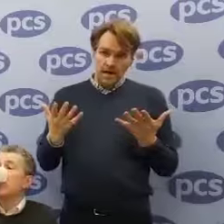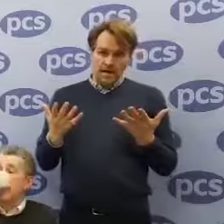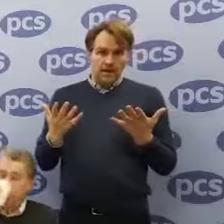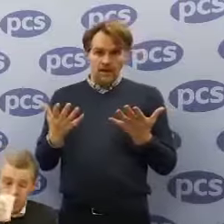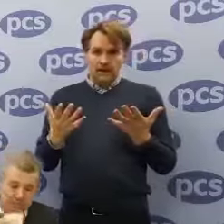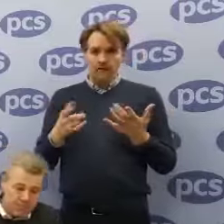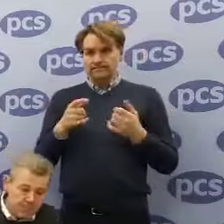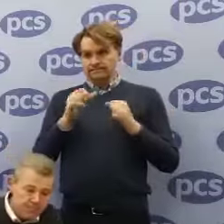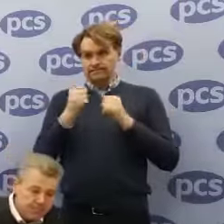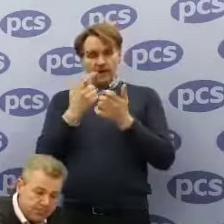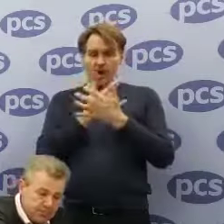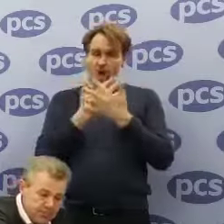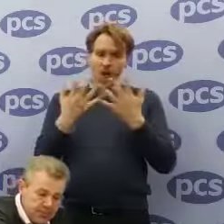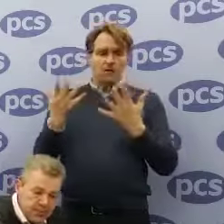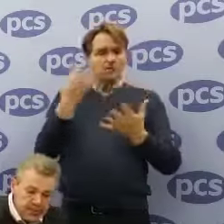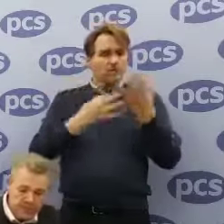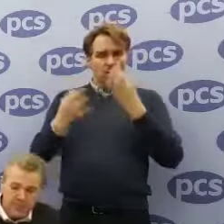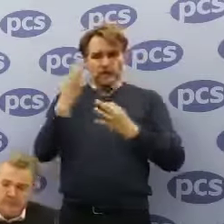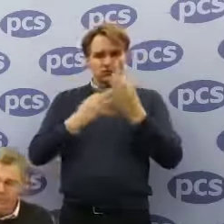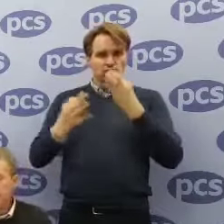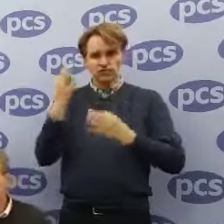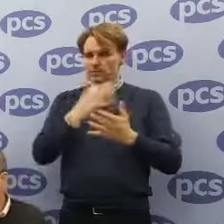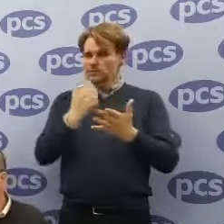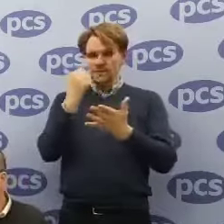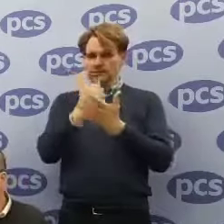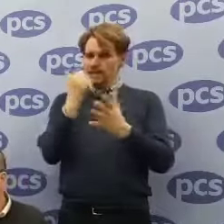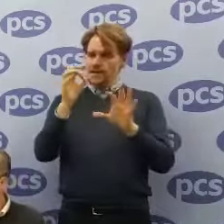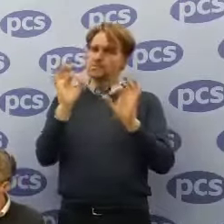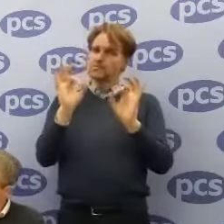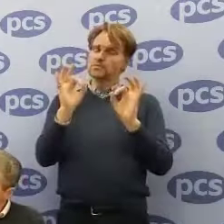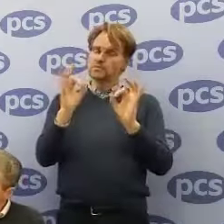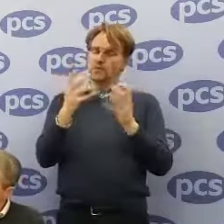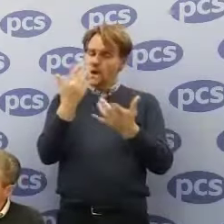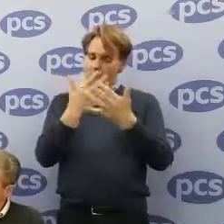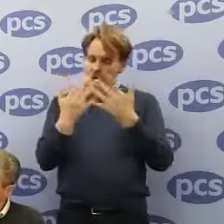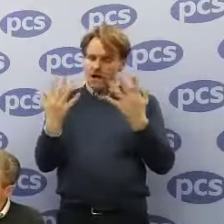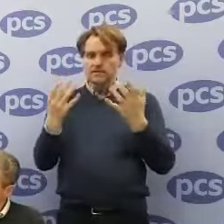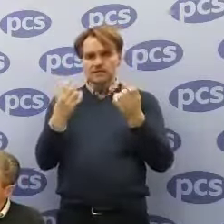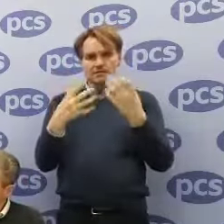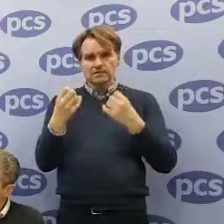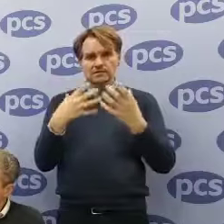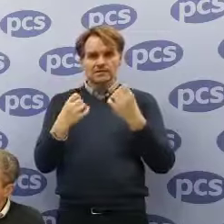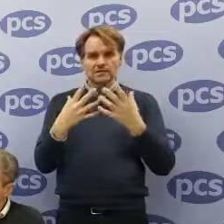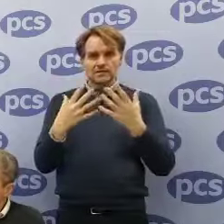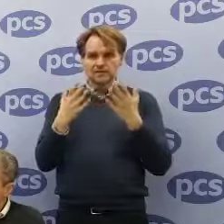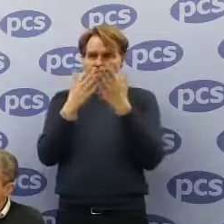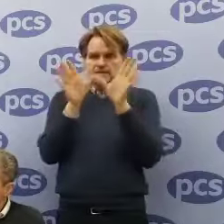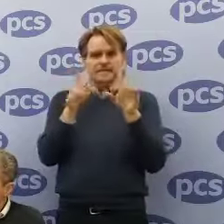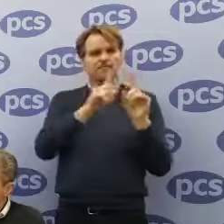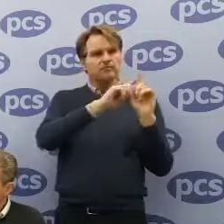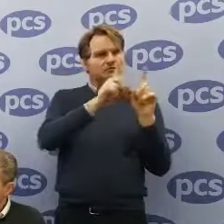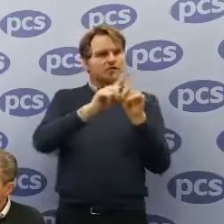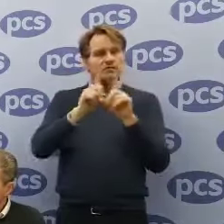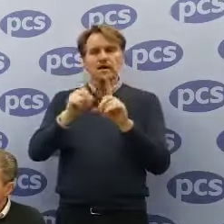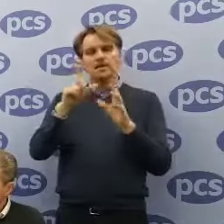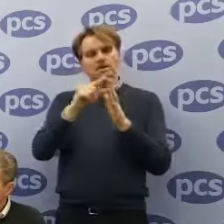everybody's questions but there's been some excellent questions raised, quite an array from across the different departments which gives us a lot of hope